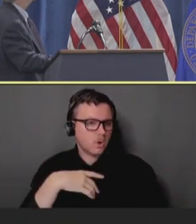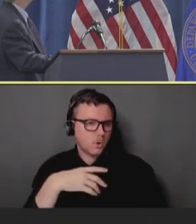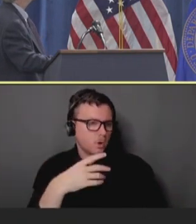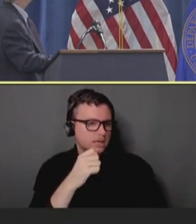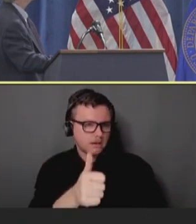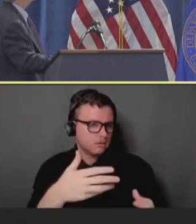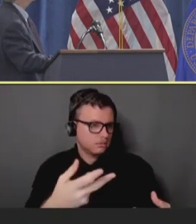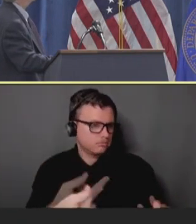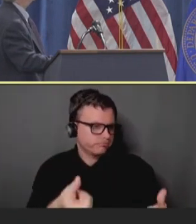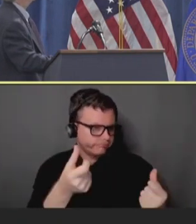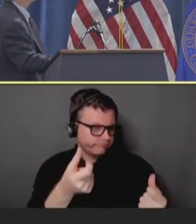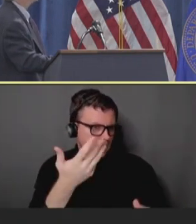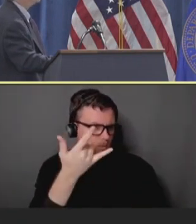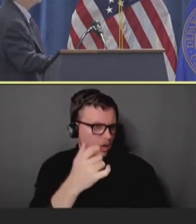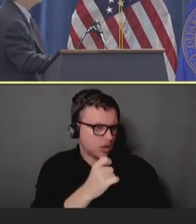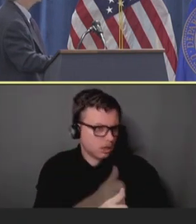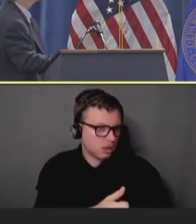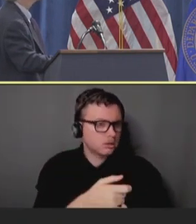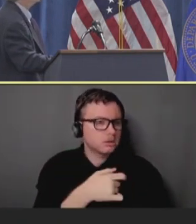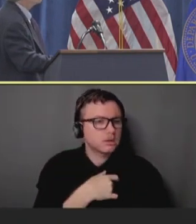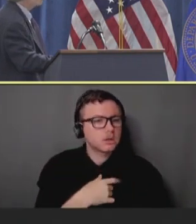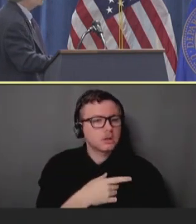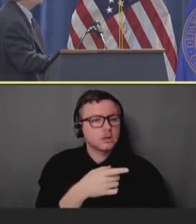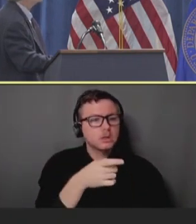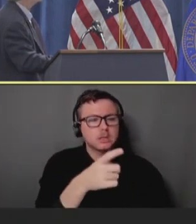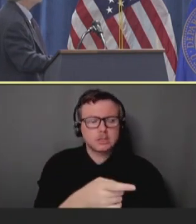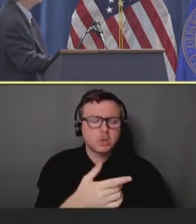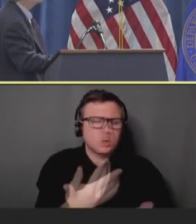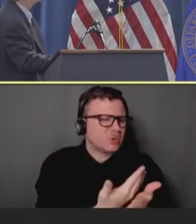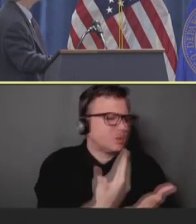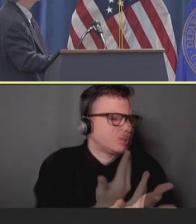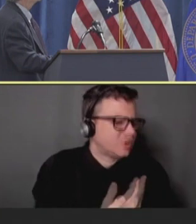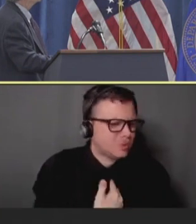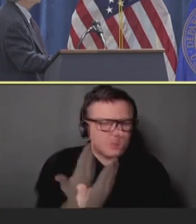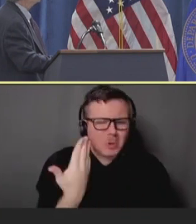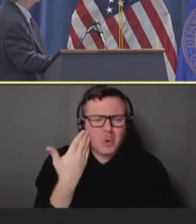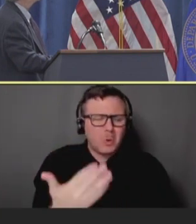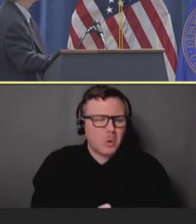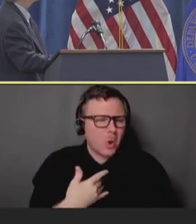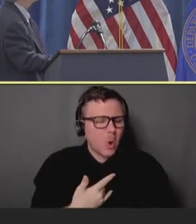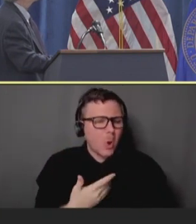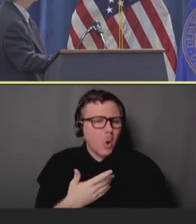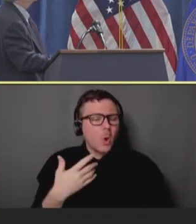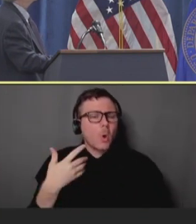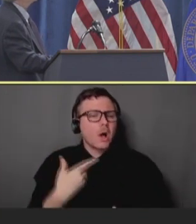And you can see that too new, worried about side effects, safety concerns, they don't